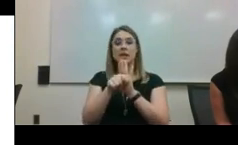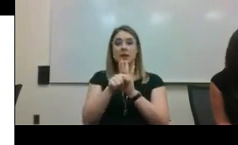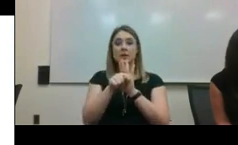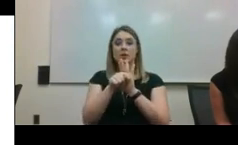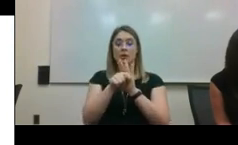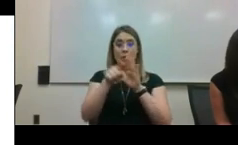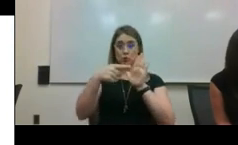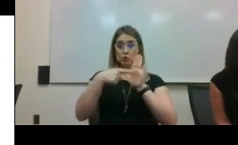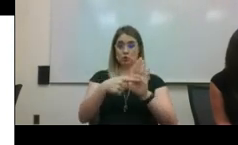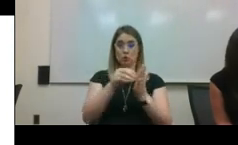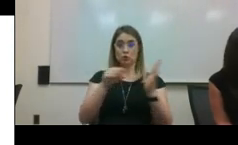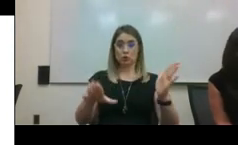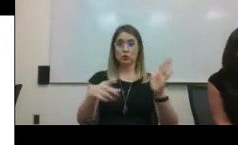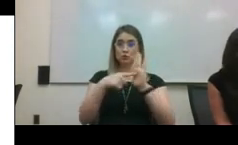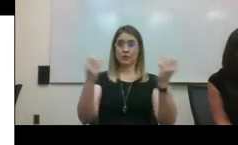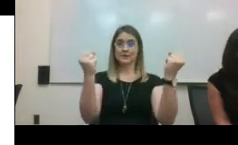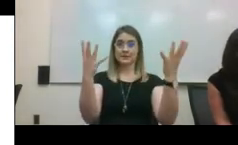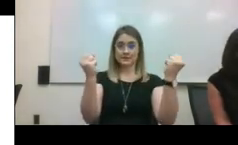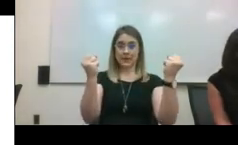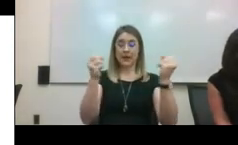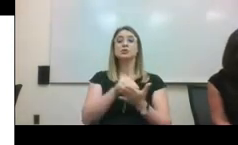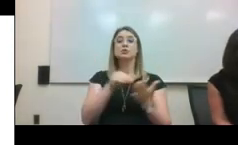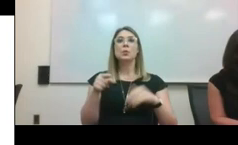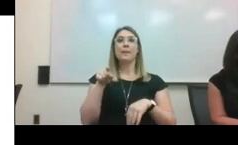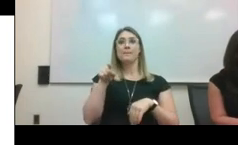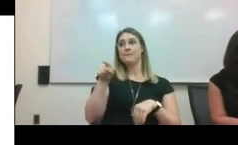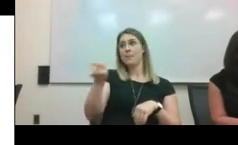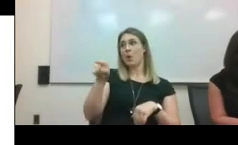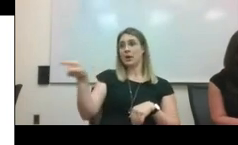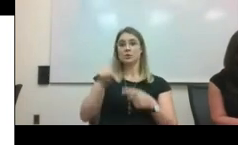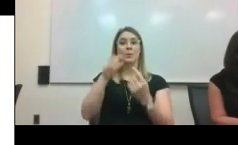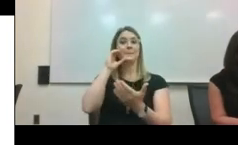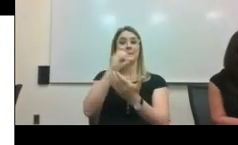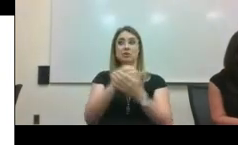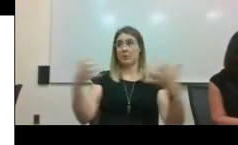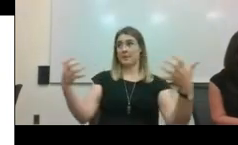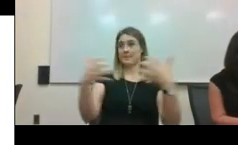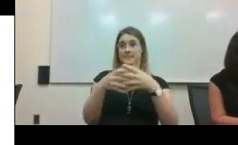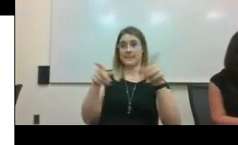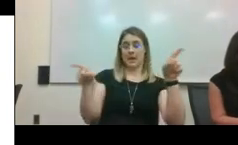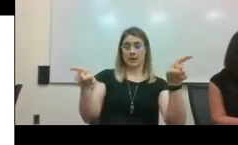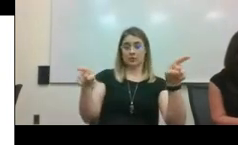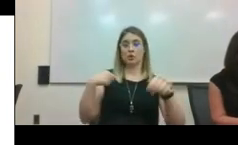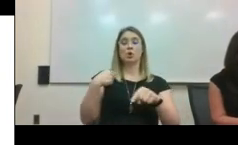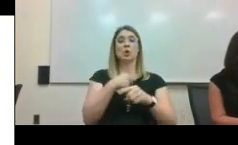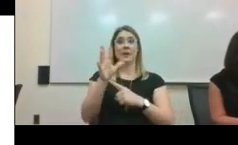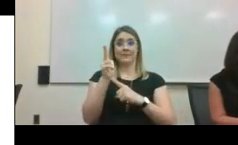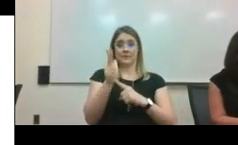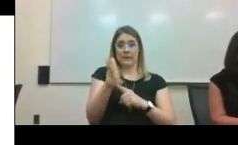and then they'd have to point to the picture that matches the sign that they saw in the video. We videoed it so it was standard so we wouldn't have people using different signs